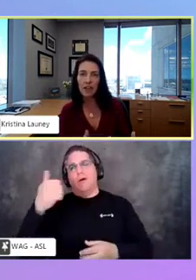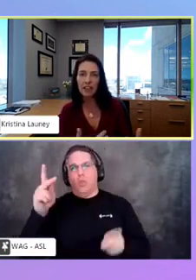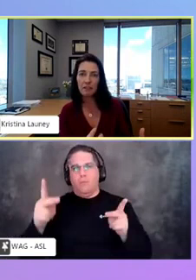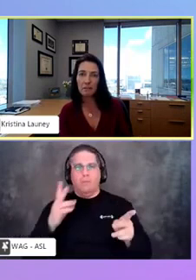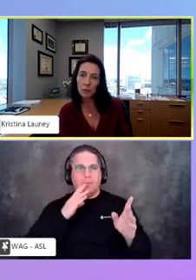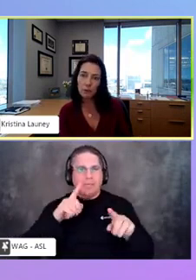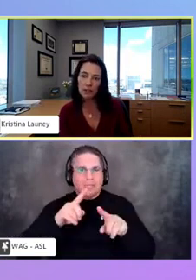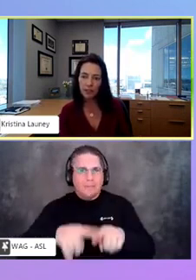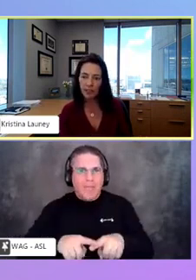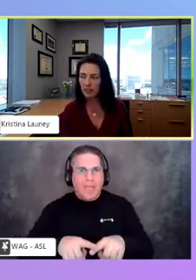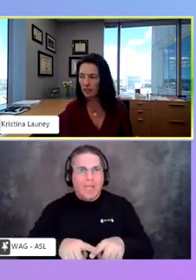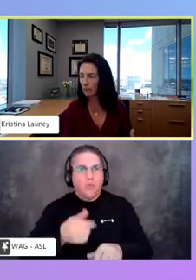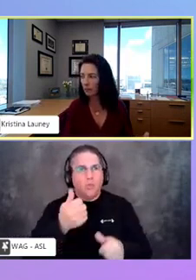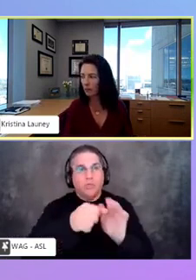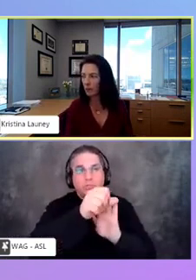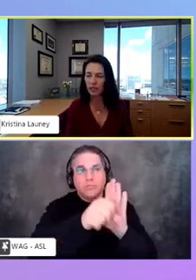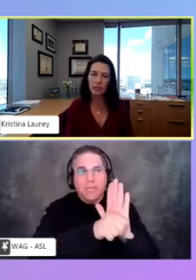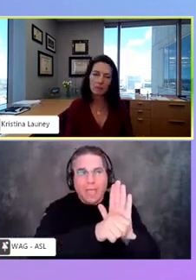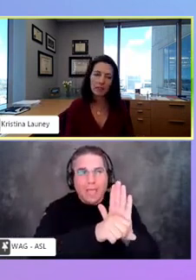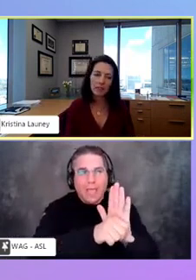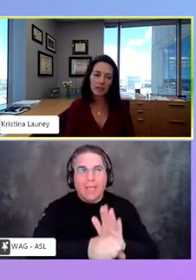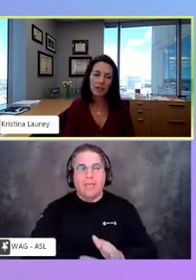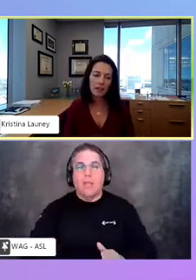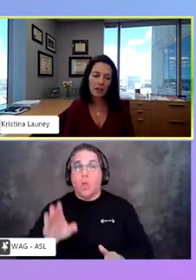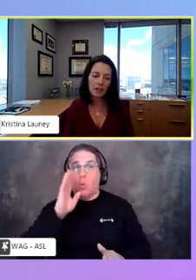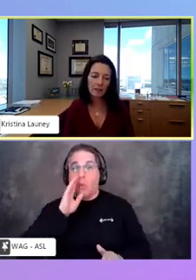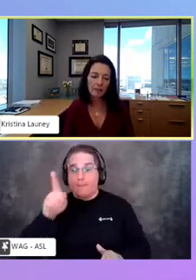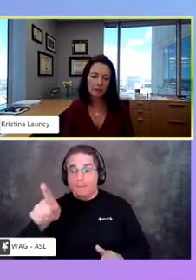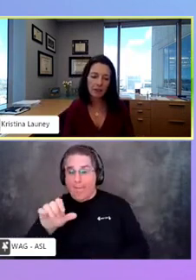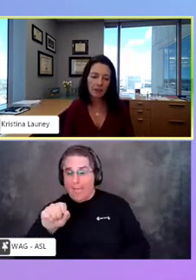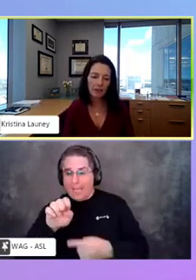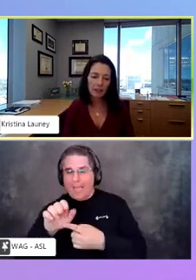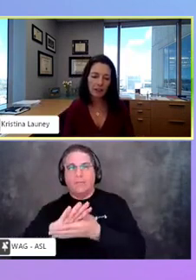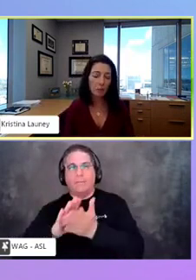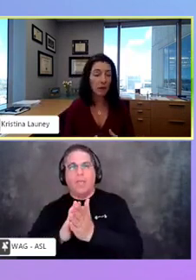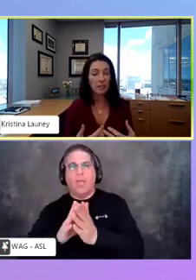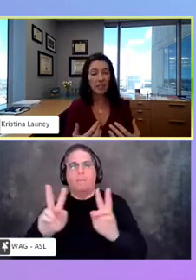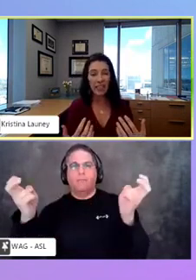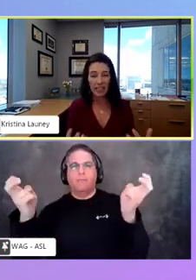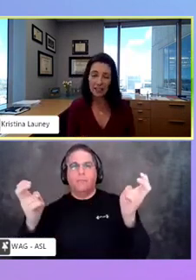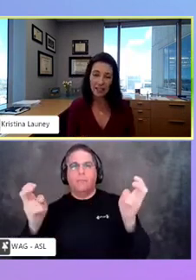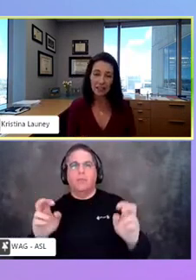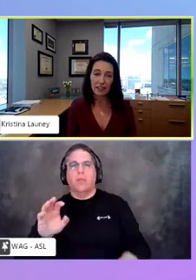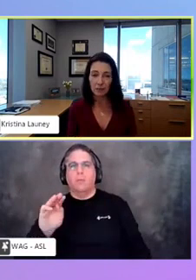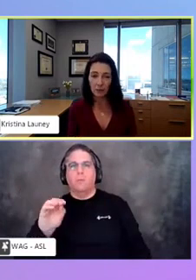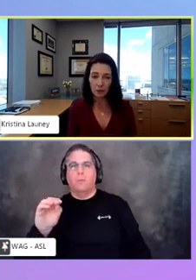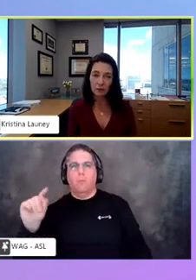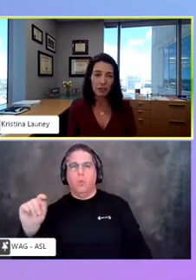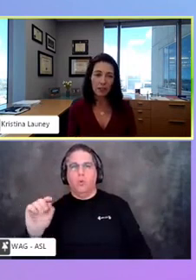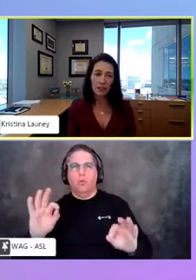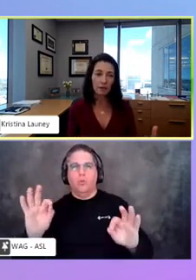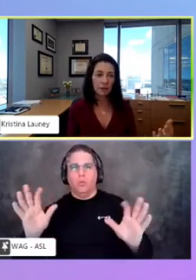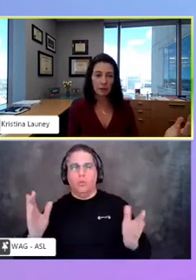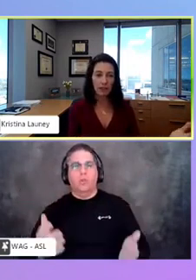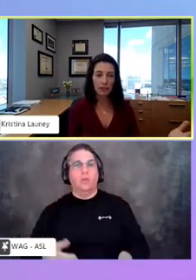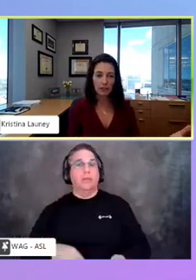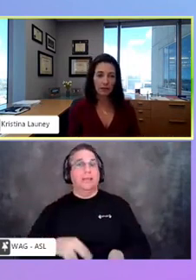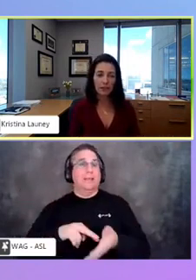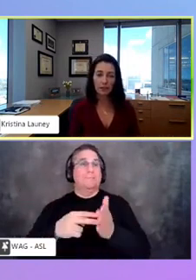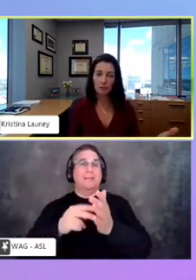case. Other variations of this concept as to what state the website is in, and whether that can move to the